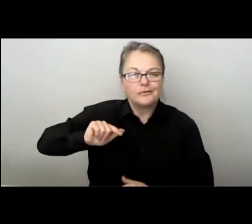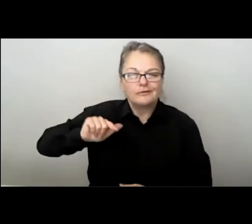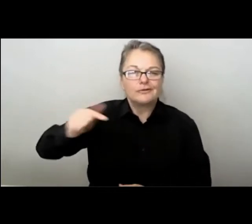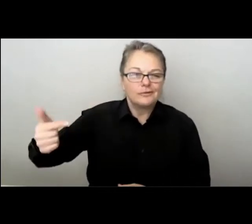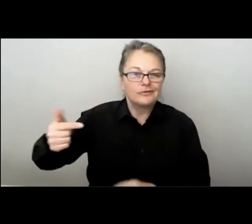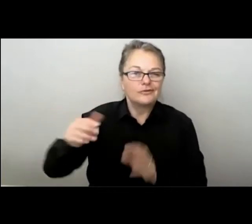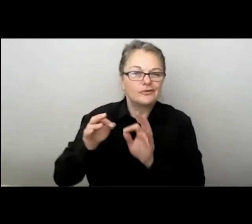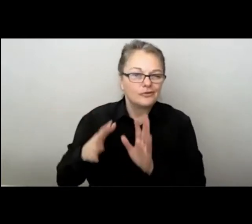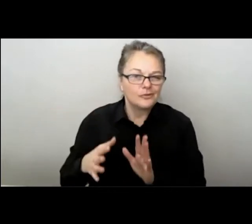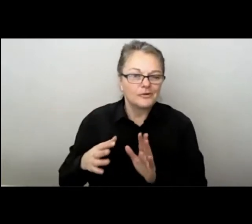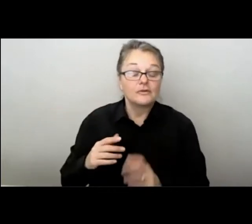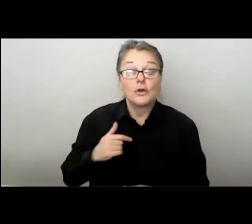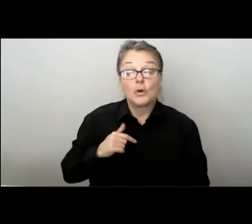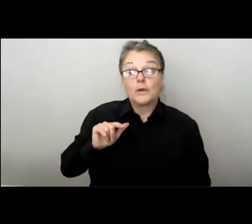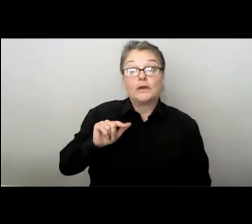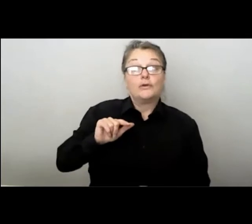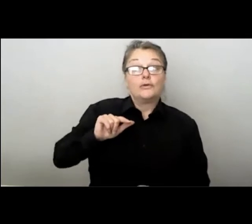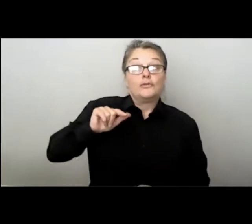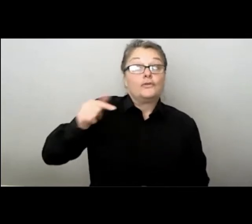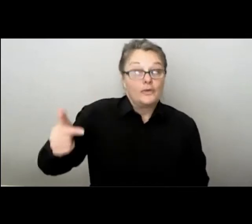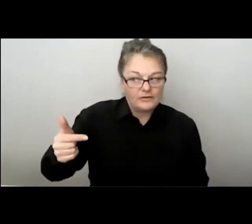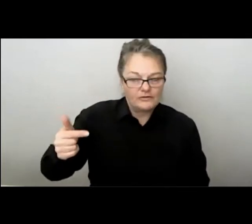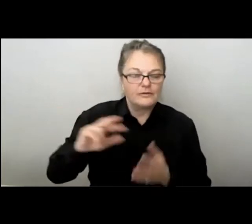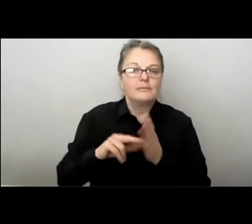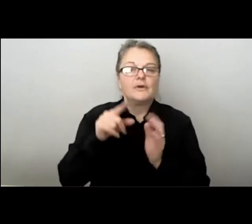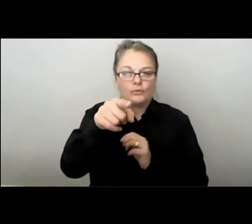THIS WILL GIVE YOU TIME TO PIN THE NEW VIDEO.